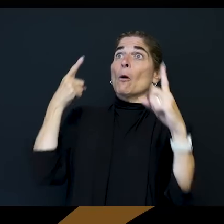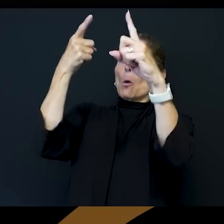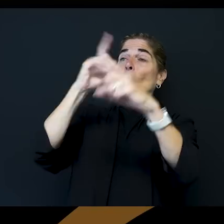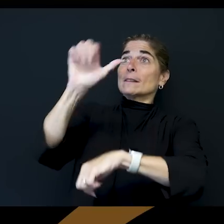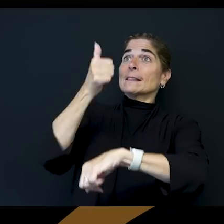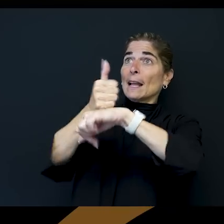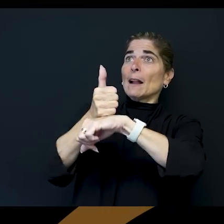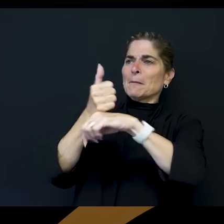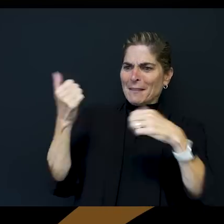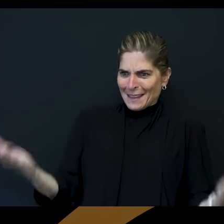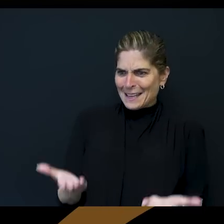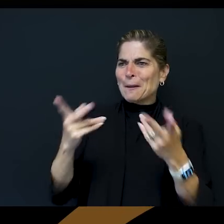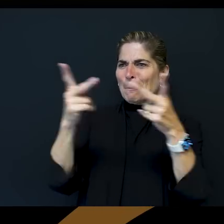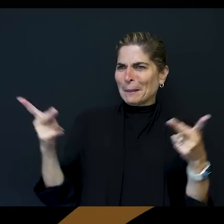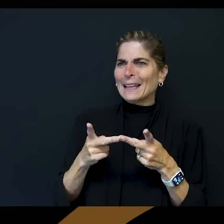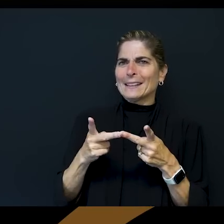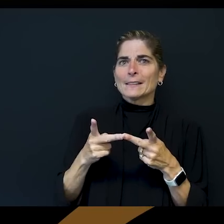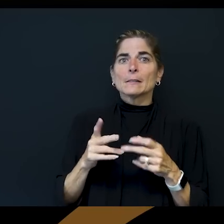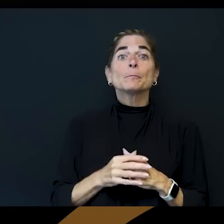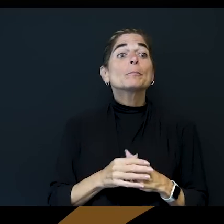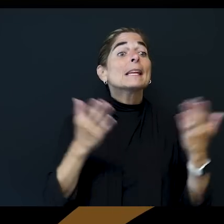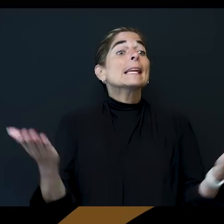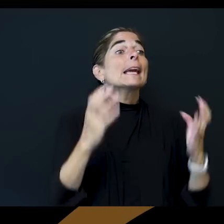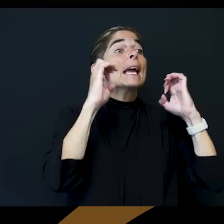When people complete their education and training The Viscardi Center,